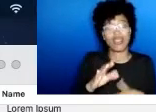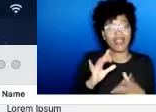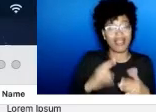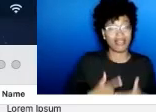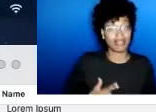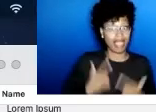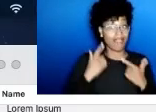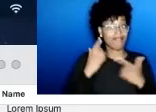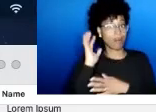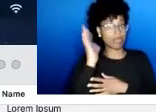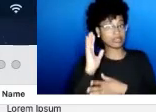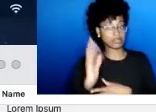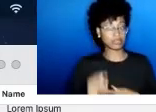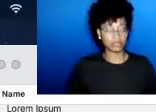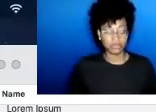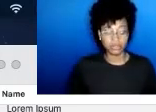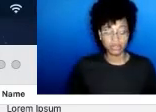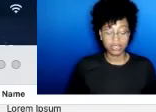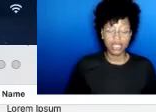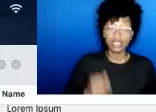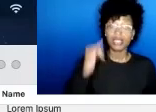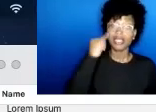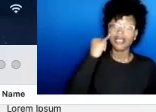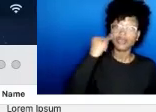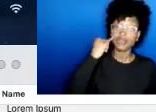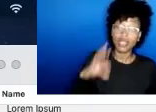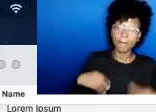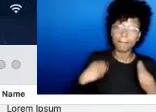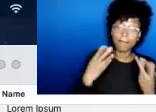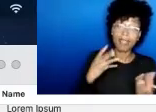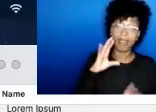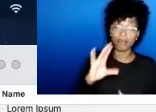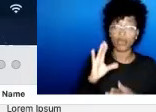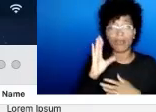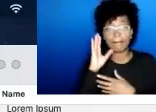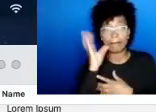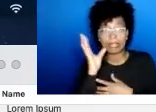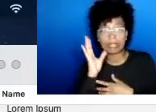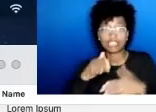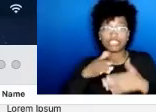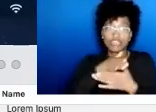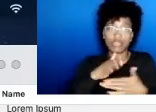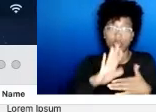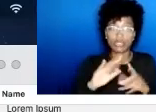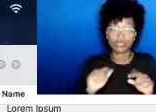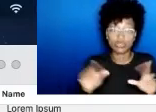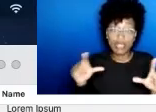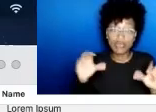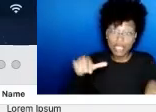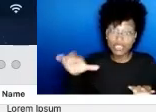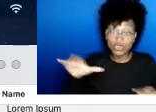07:11:24 up your presentation to share your screen, you can do that either from the gallery,